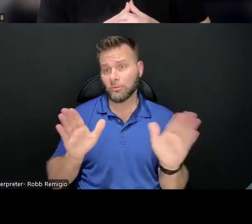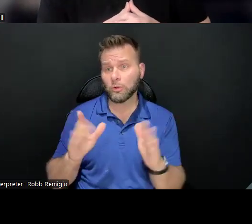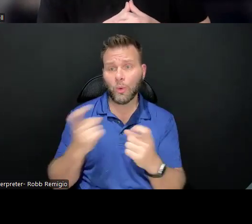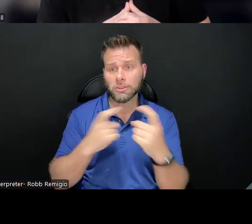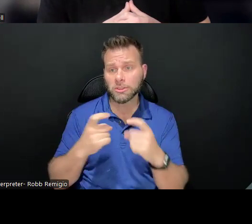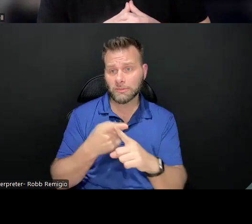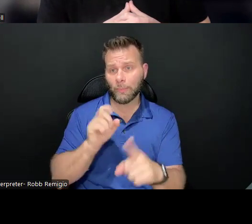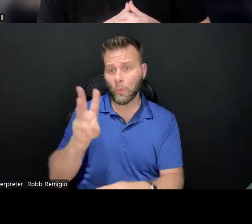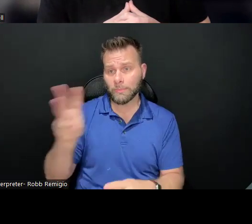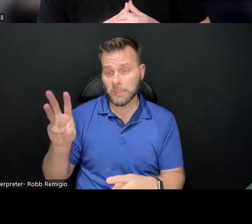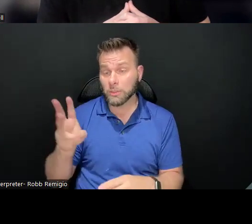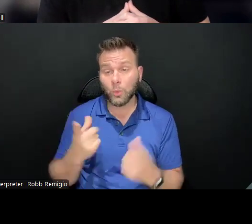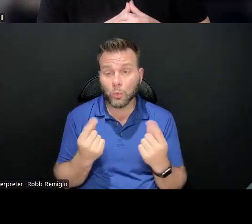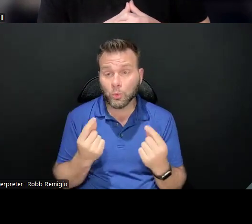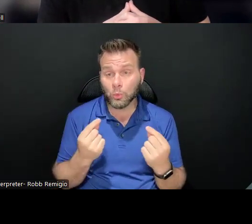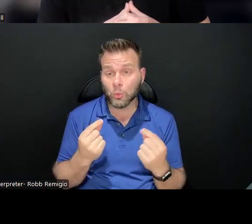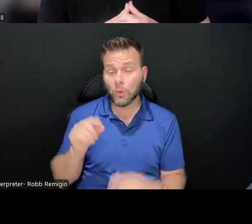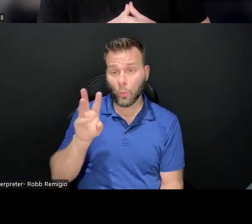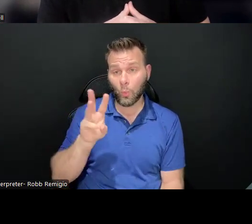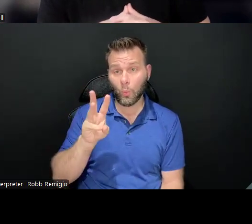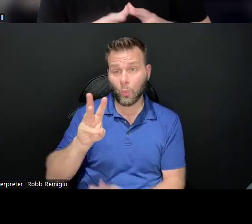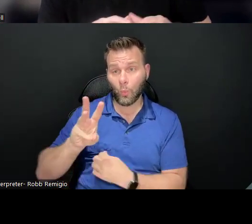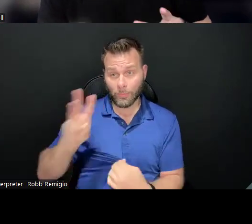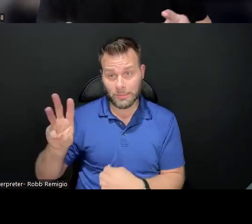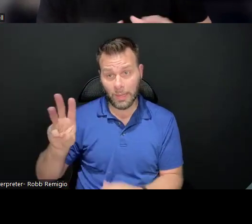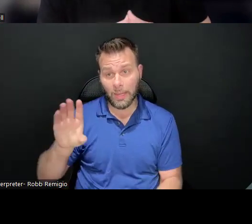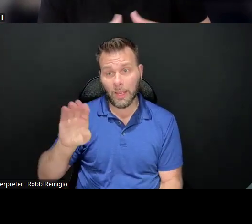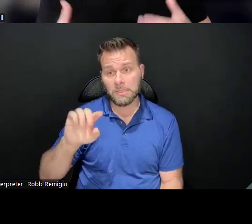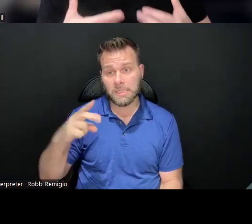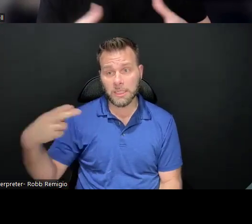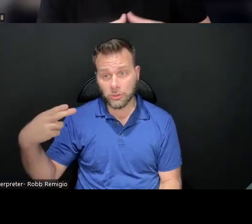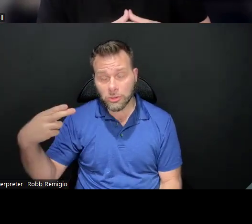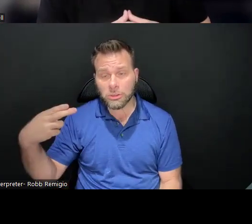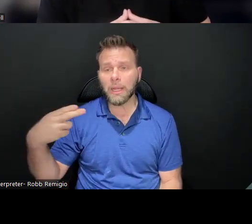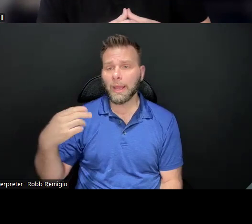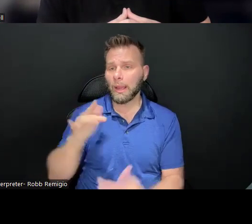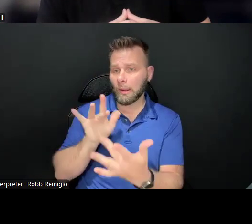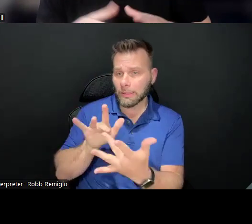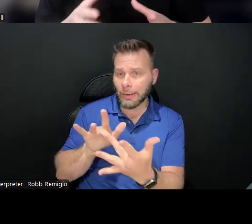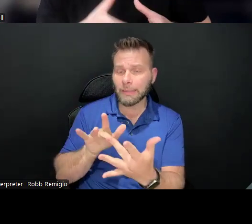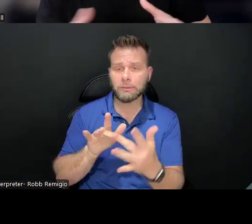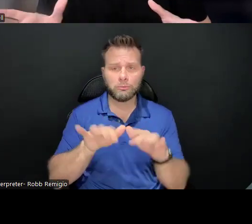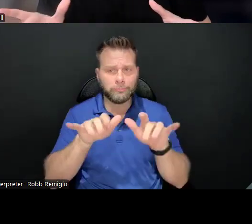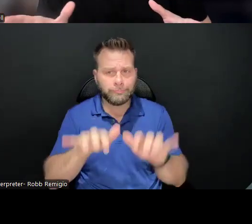I'm the person who answer the general inquiries on the website. If you go to the contact, the Commissioner, and put a question